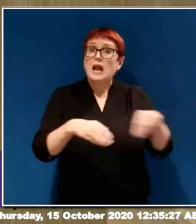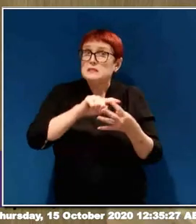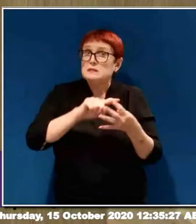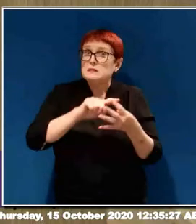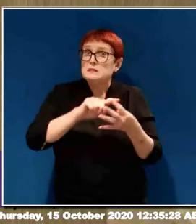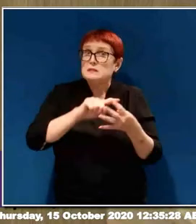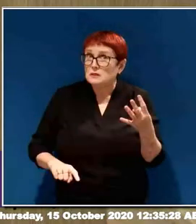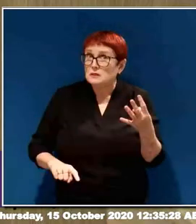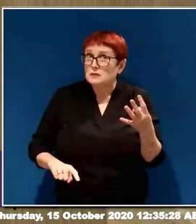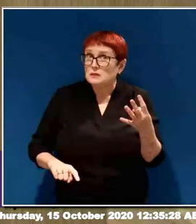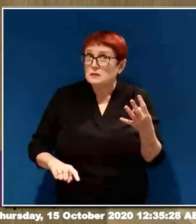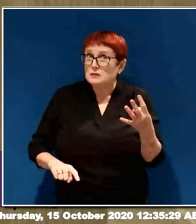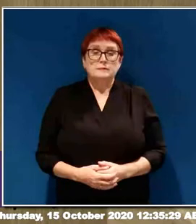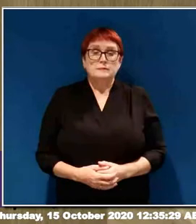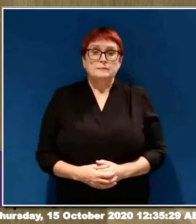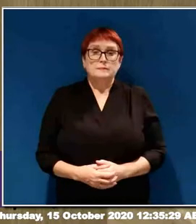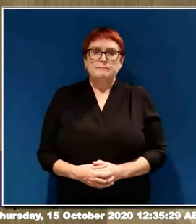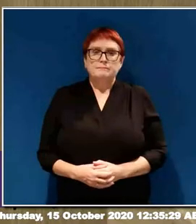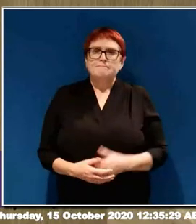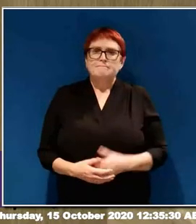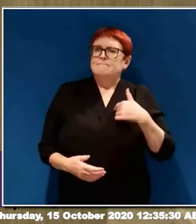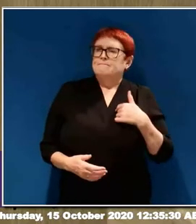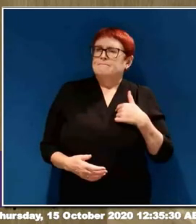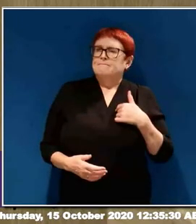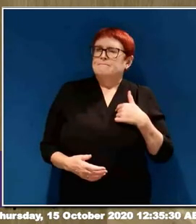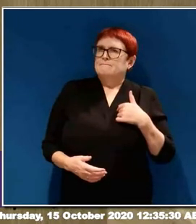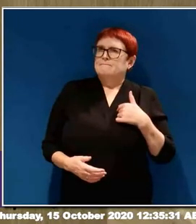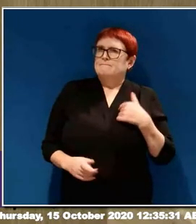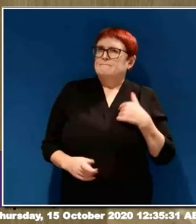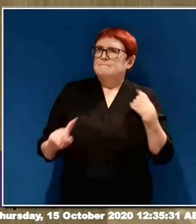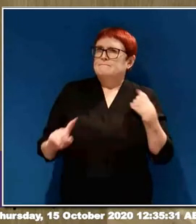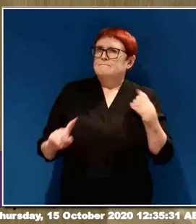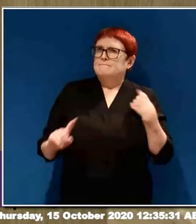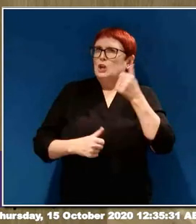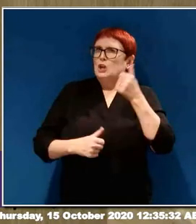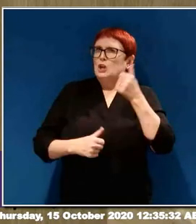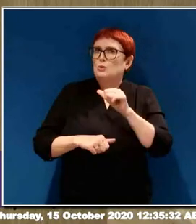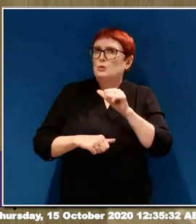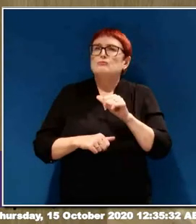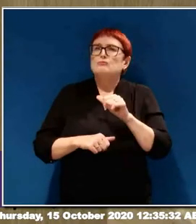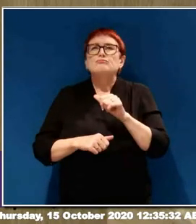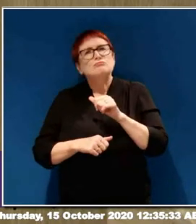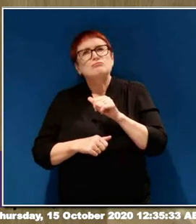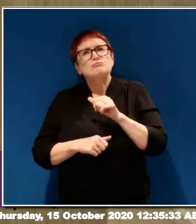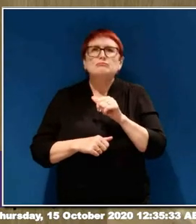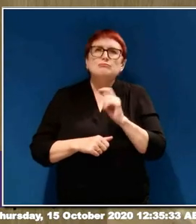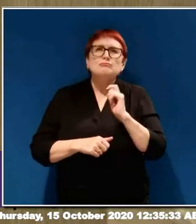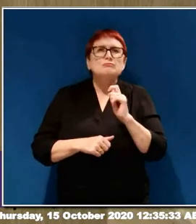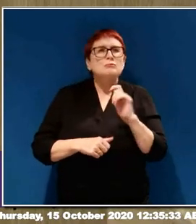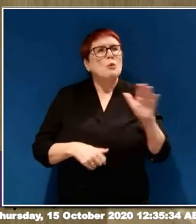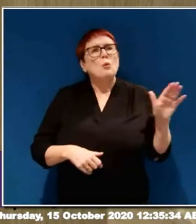To my knowledge, Principals do interrogate their data.